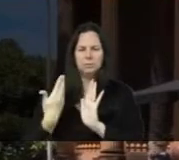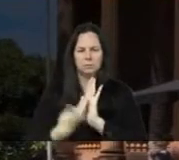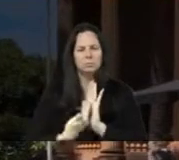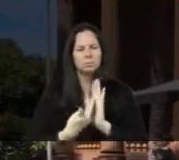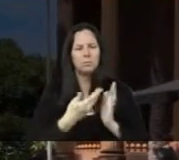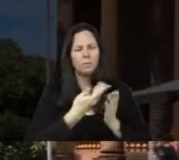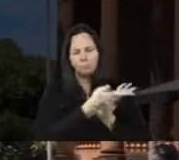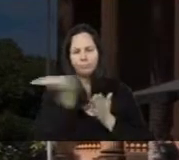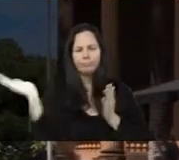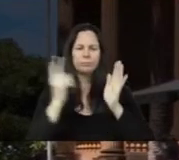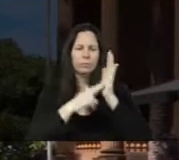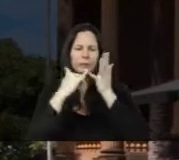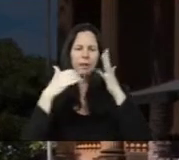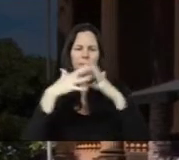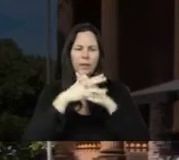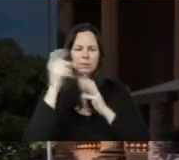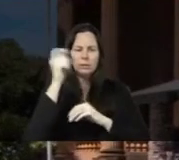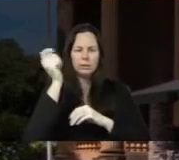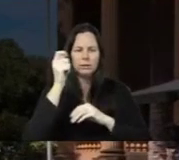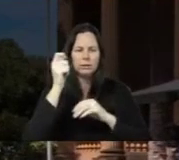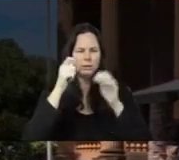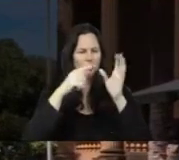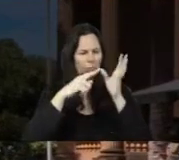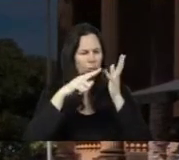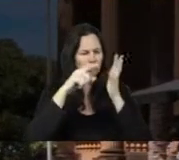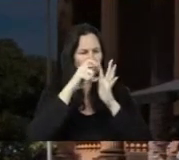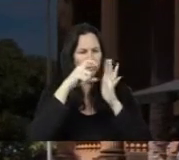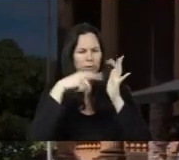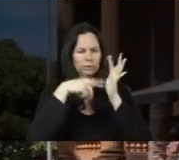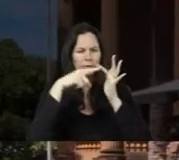And because it didn't address the crux of the complaint,